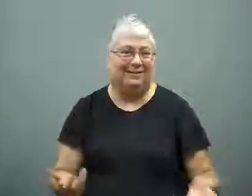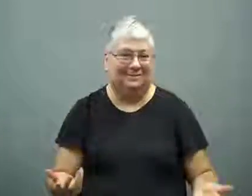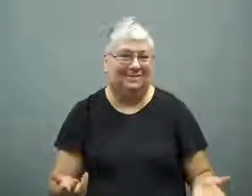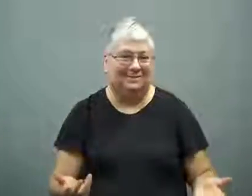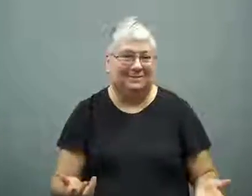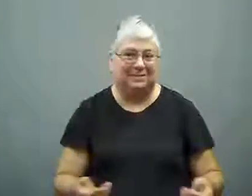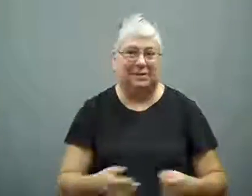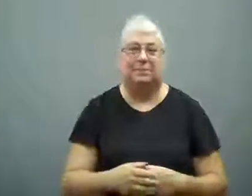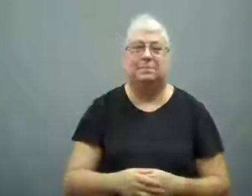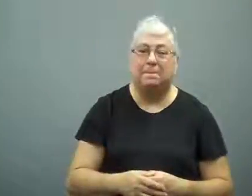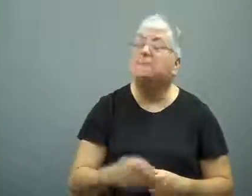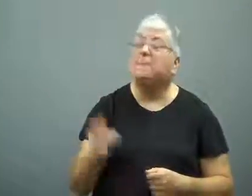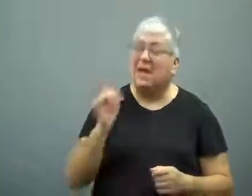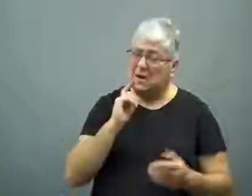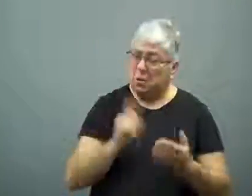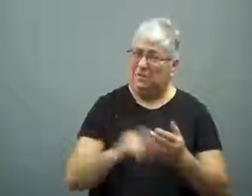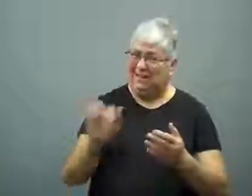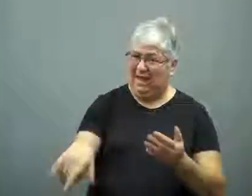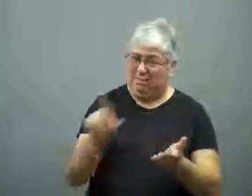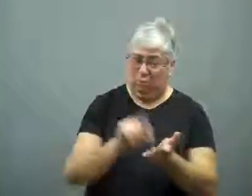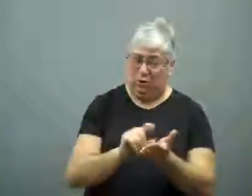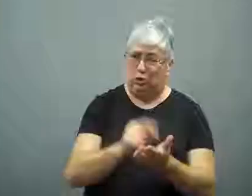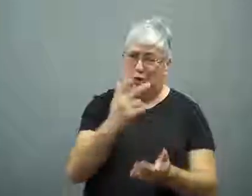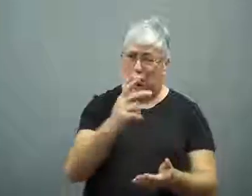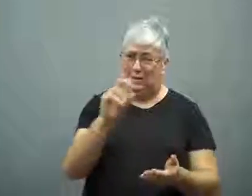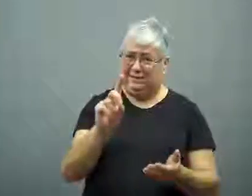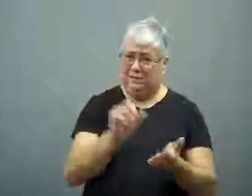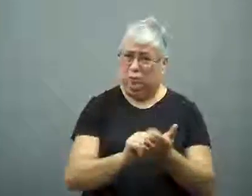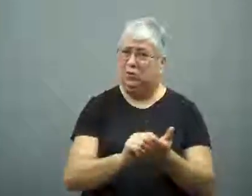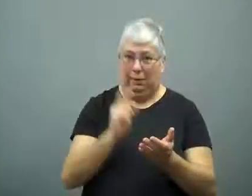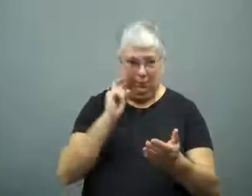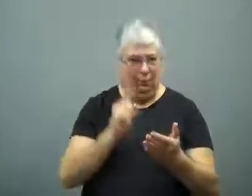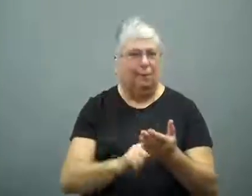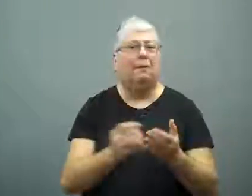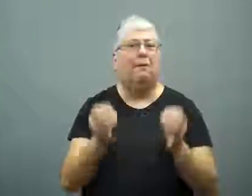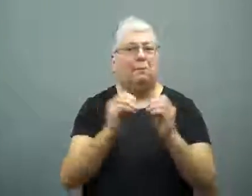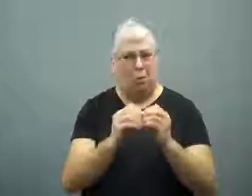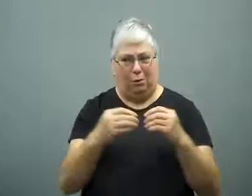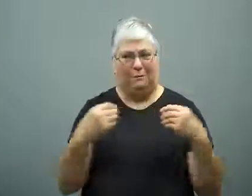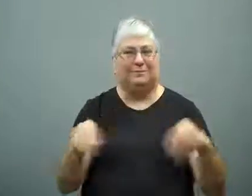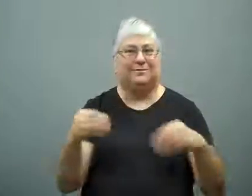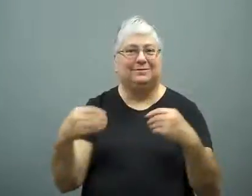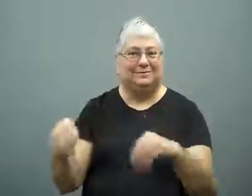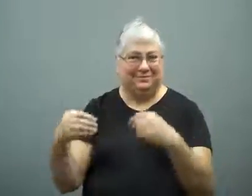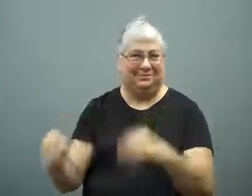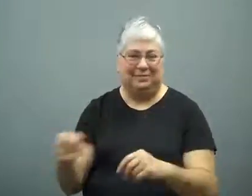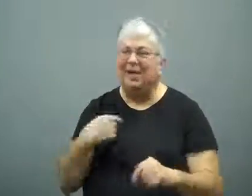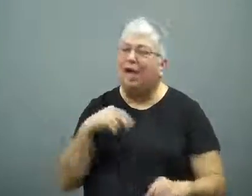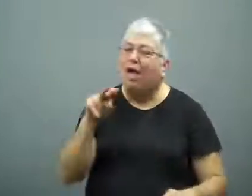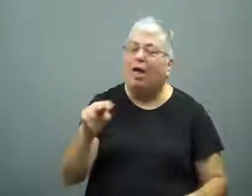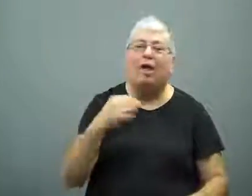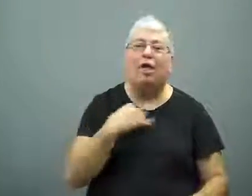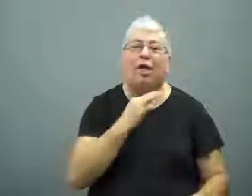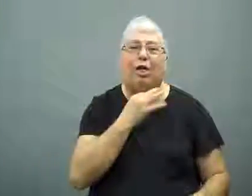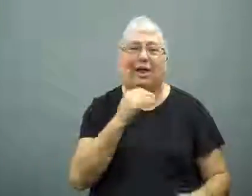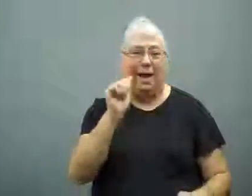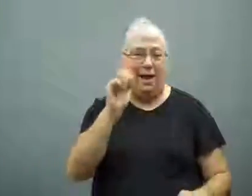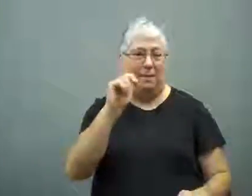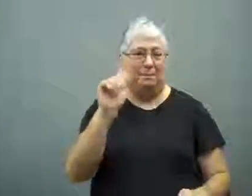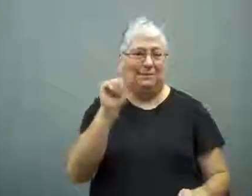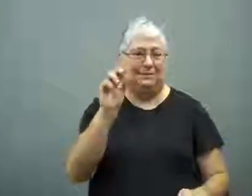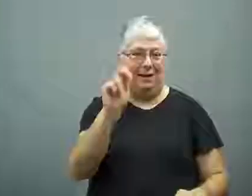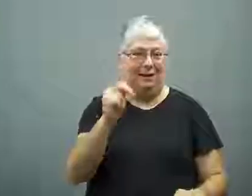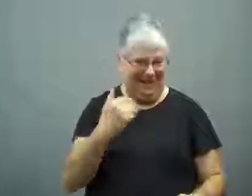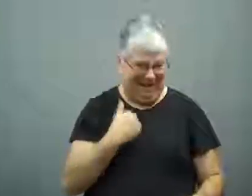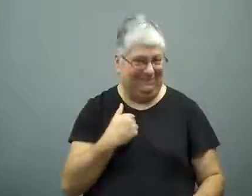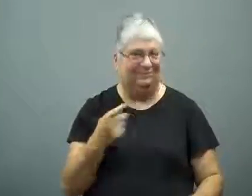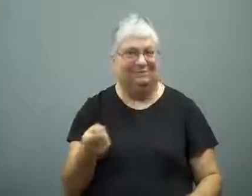3D printers are being marketed more and more.